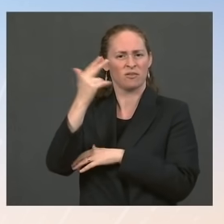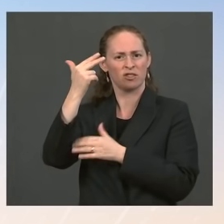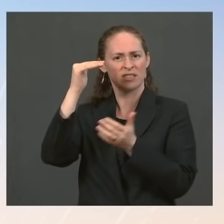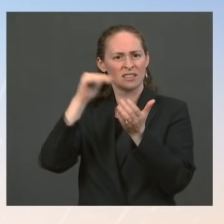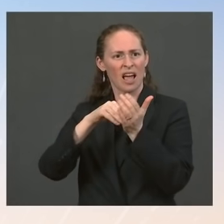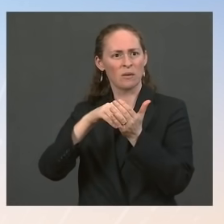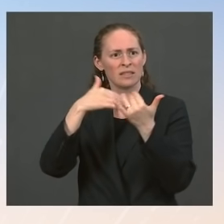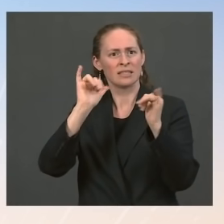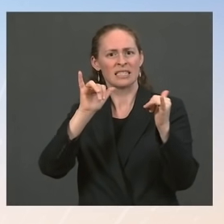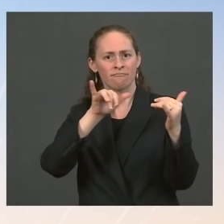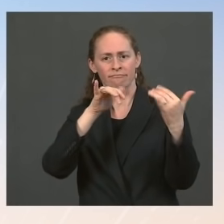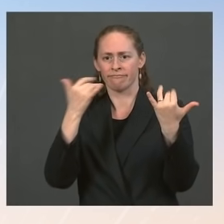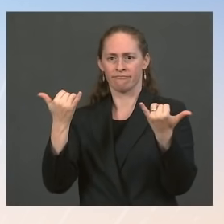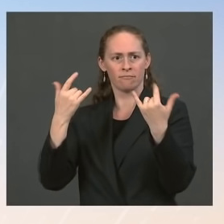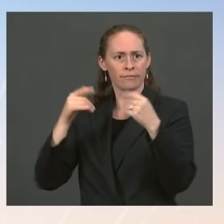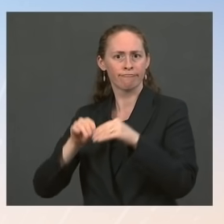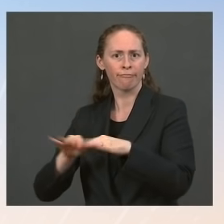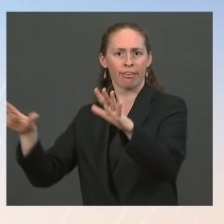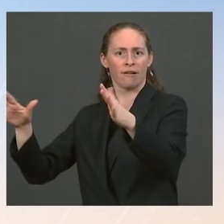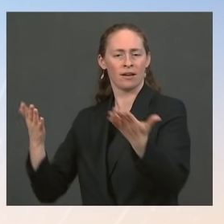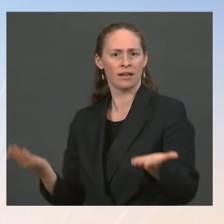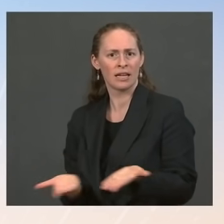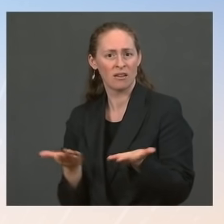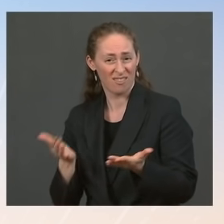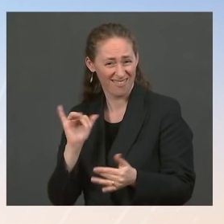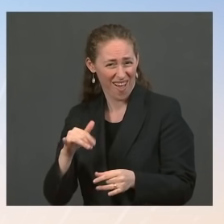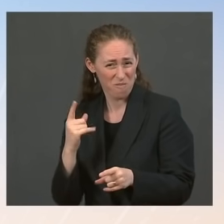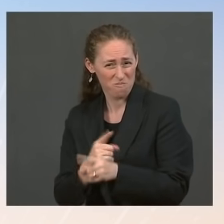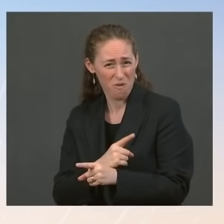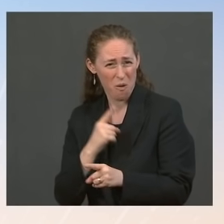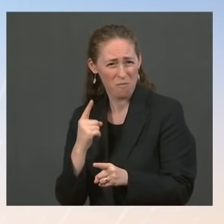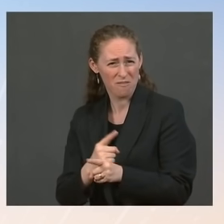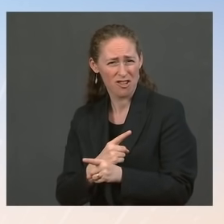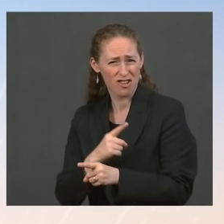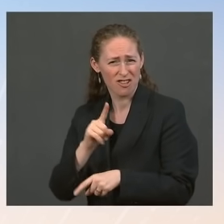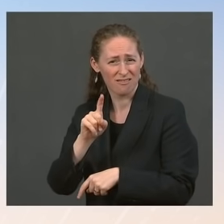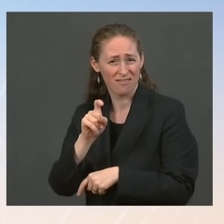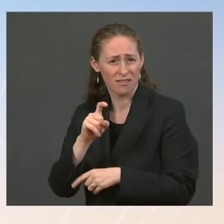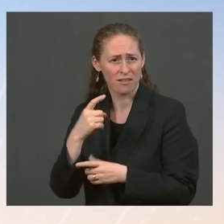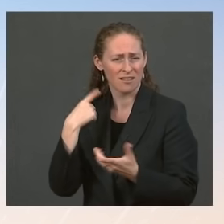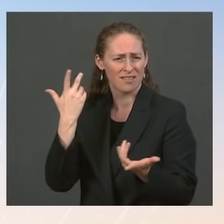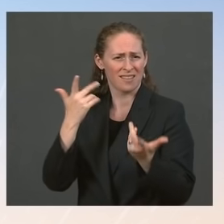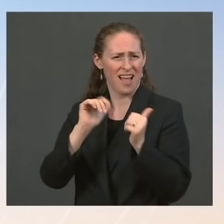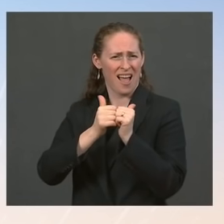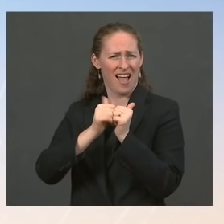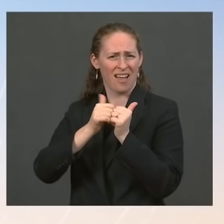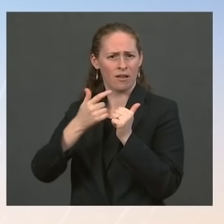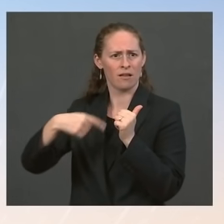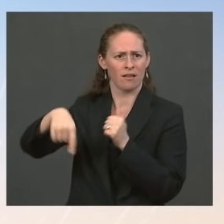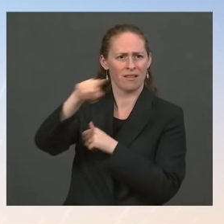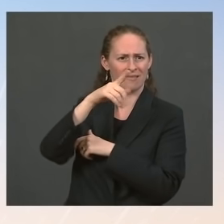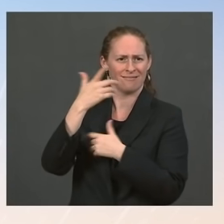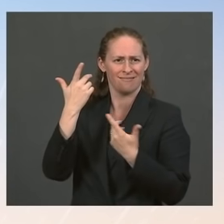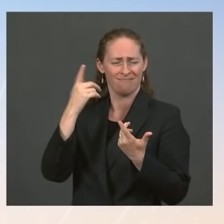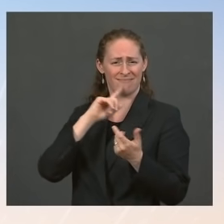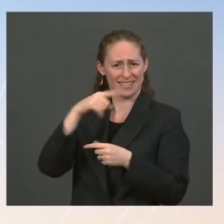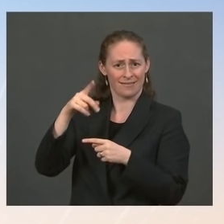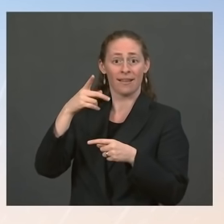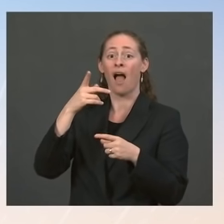and a function of our operational capacity. How should migrants hear both of those messages at the same time